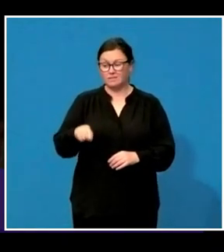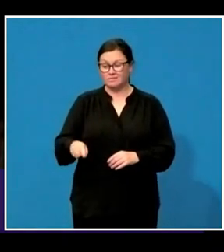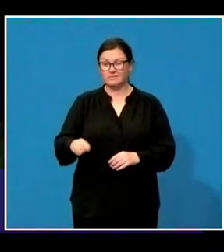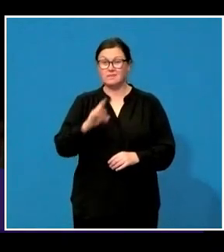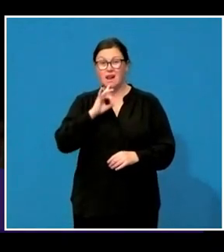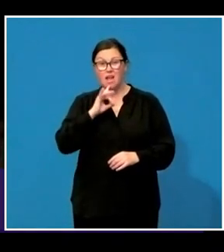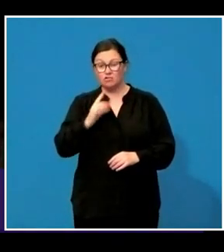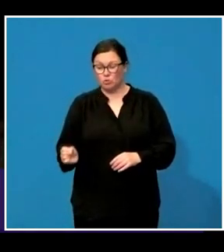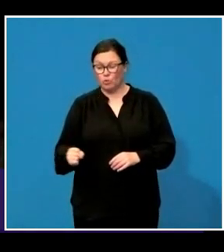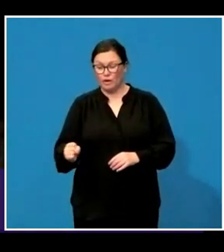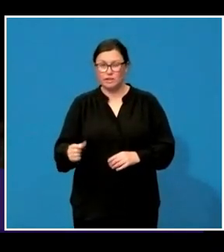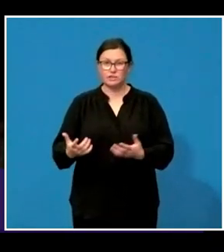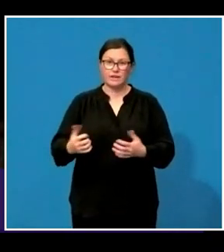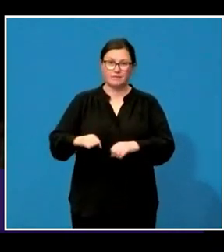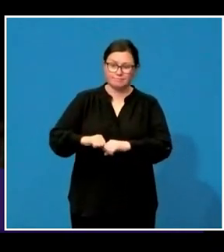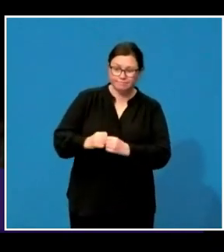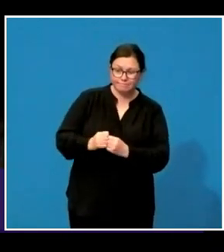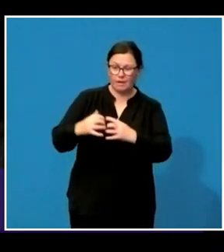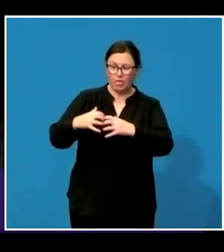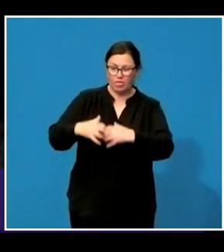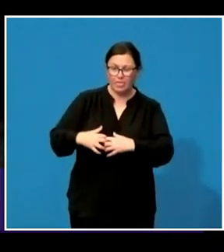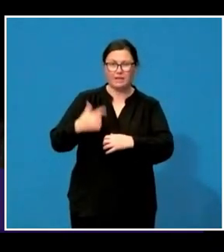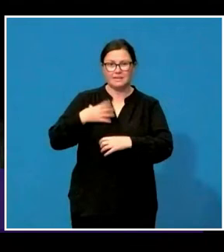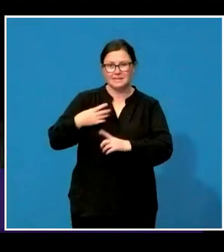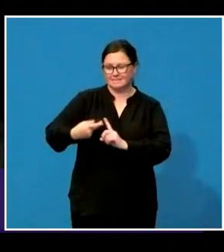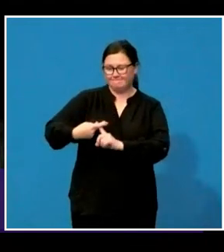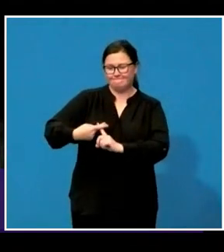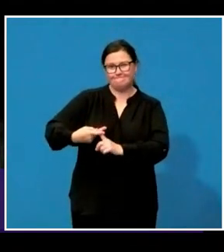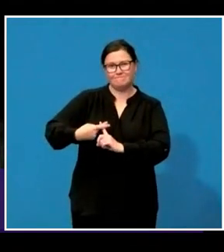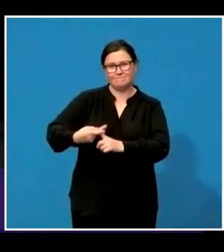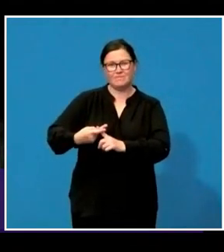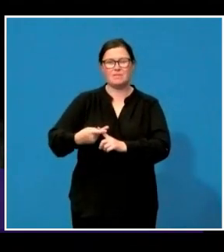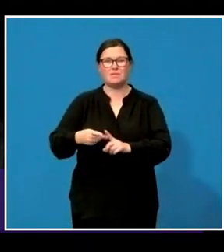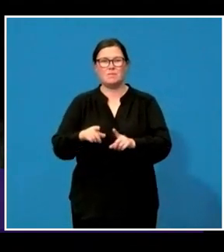And - and, additionally, there needs to be people that can actually back him up in terms